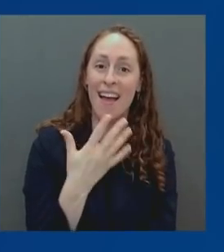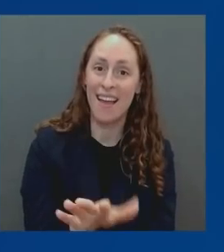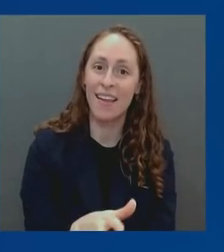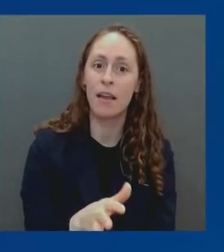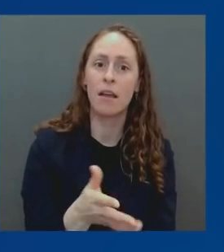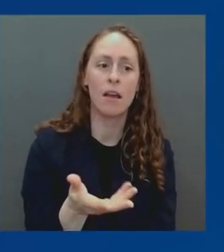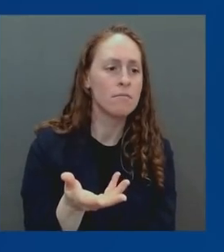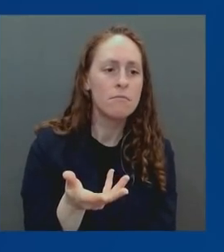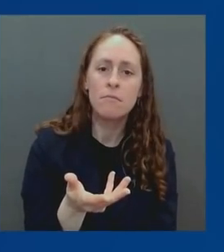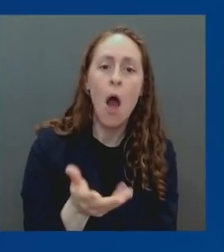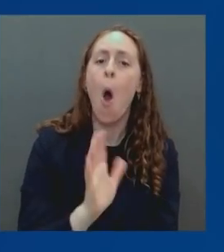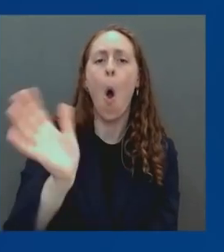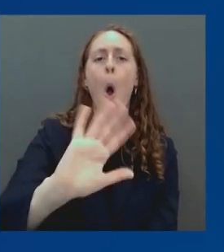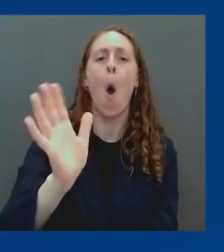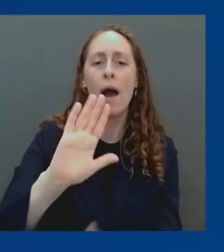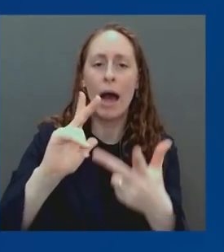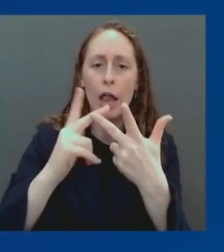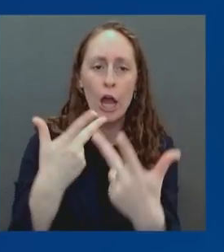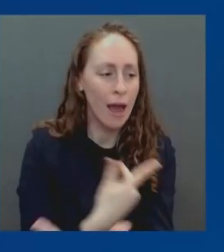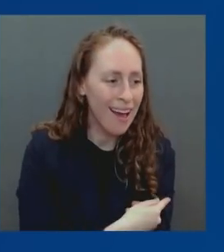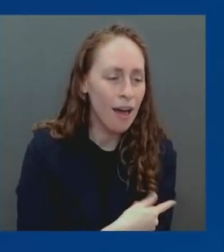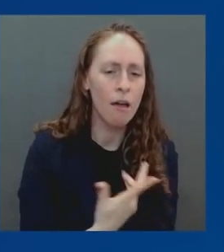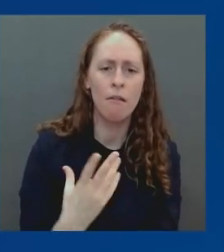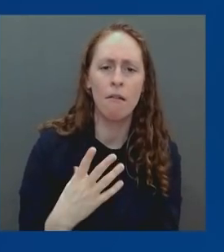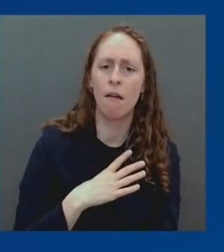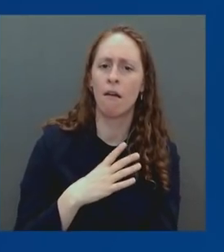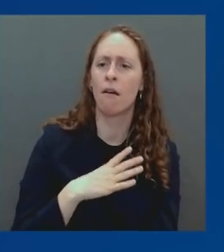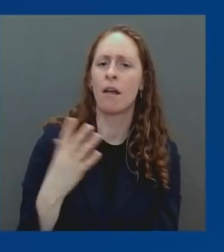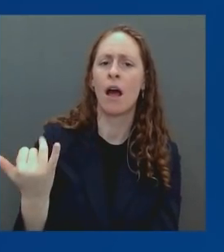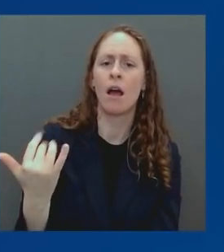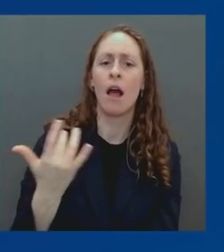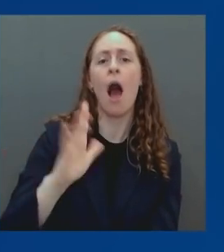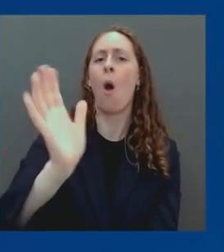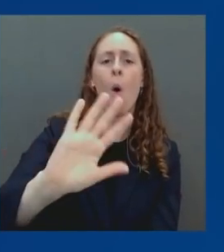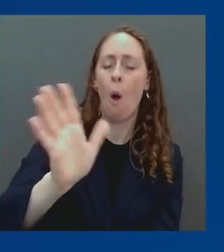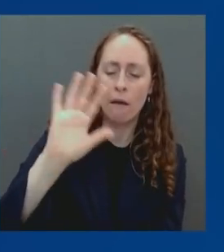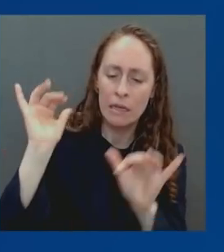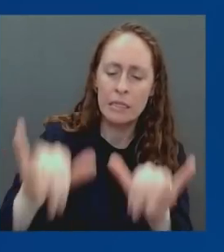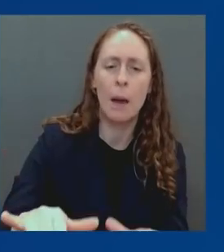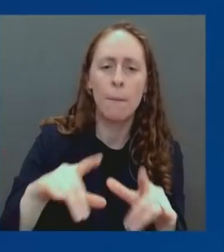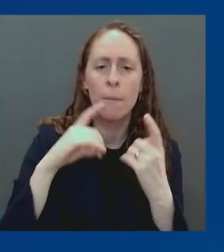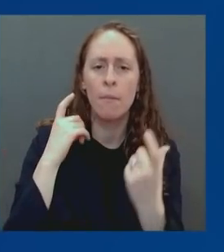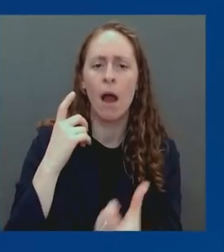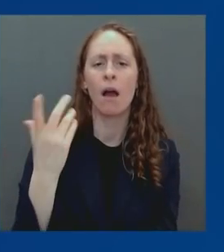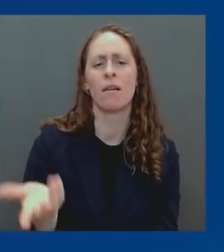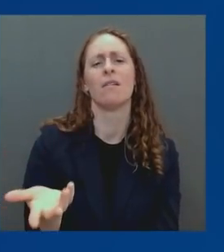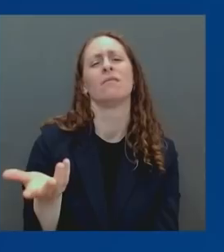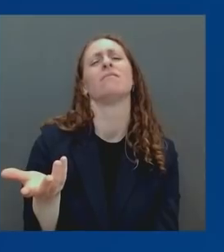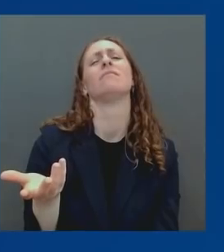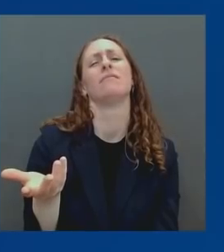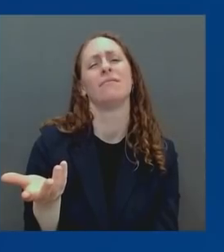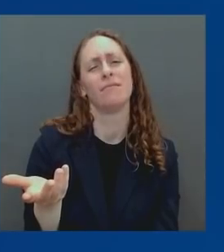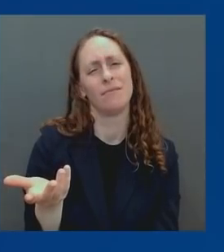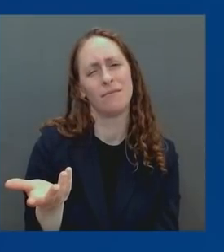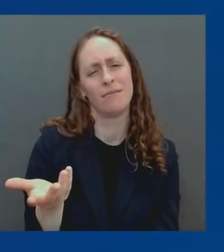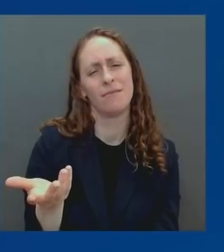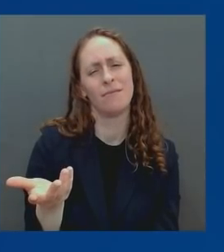Is there a sense yet that you can offer the American public based upon your studies, based upon what you now know about Omicron -- you know, is this the last wave?